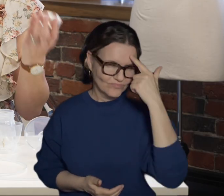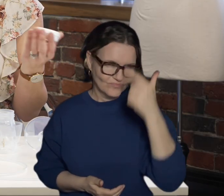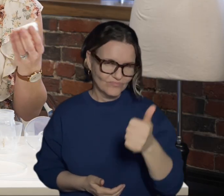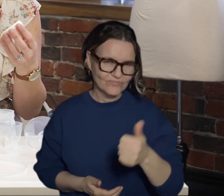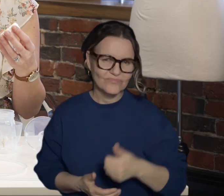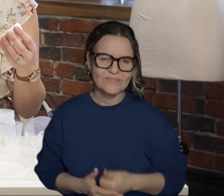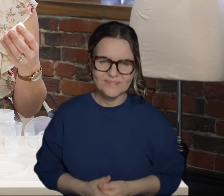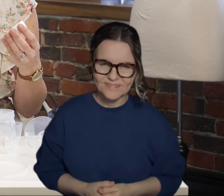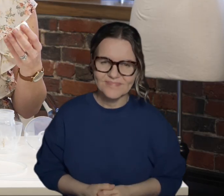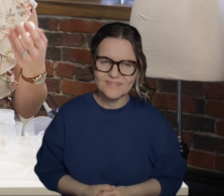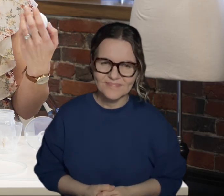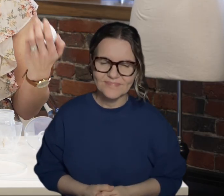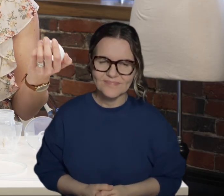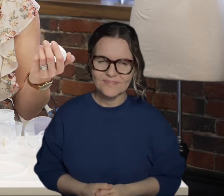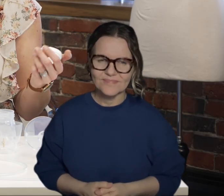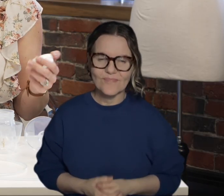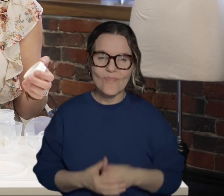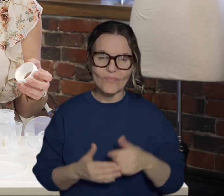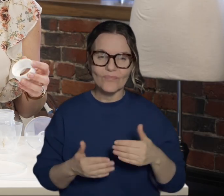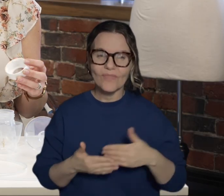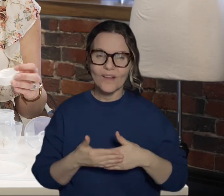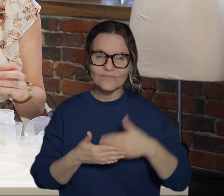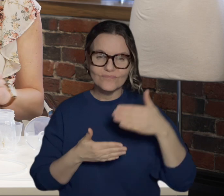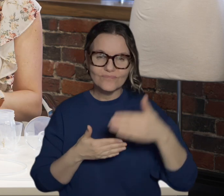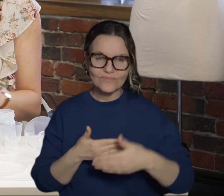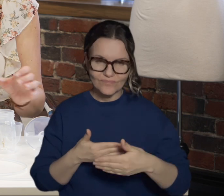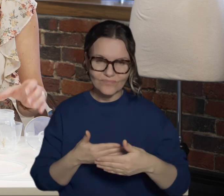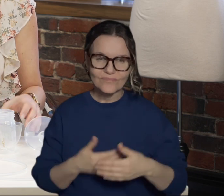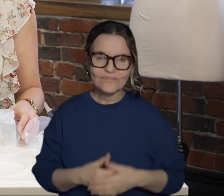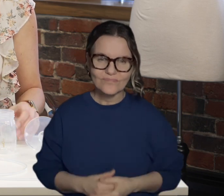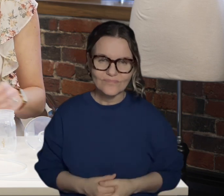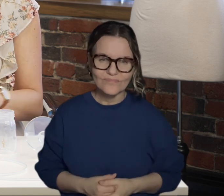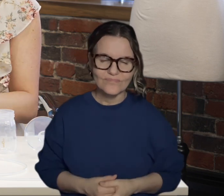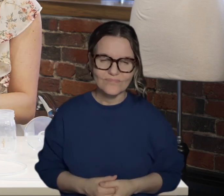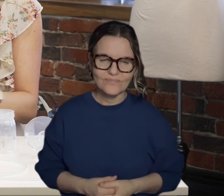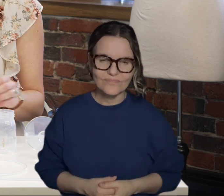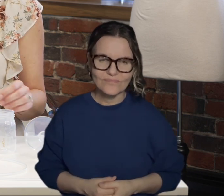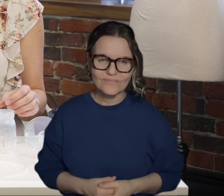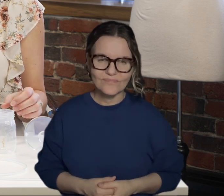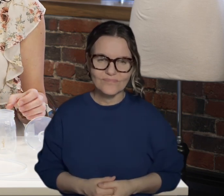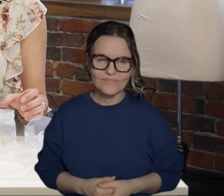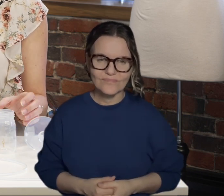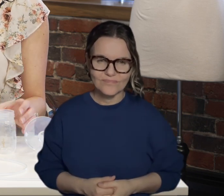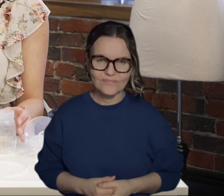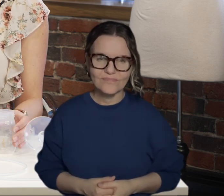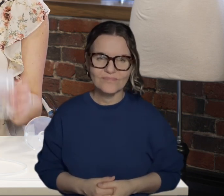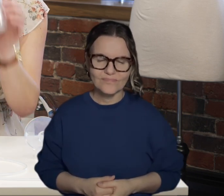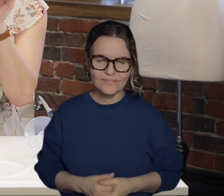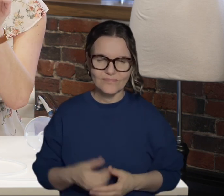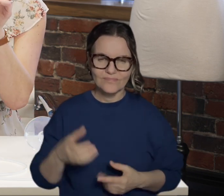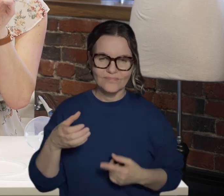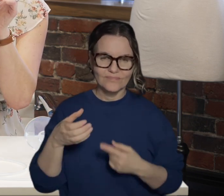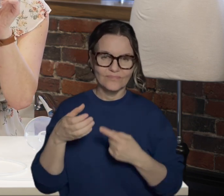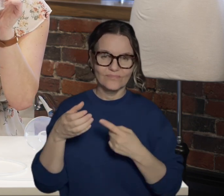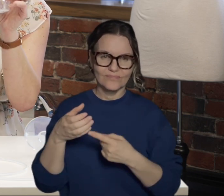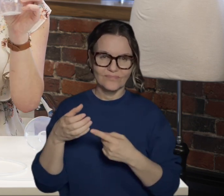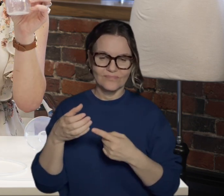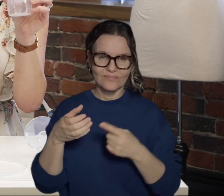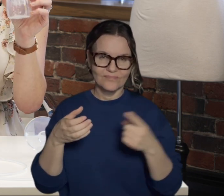the nipple or the disc for storage for pumping we have our bottle and then we're going to move